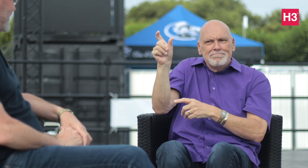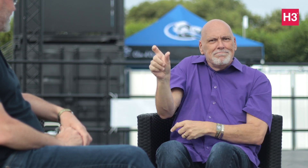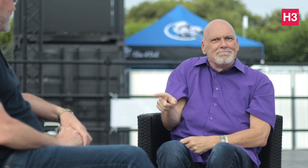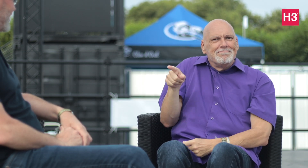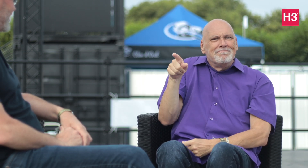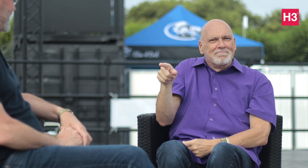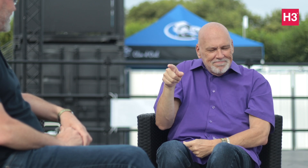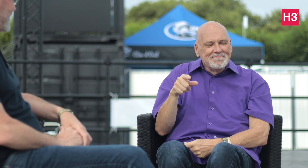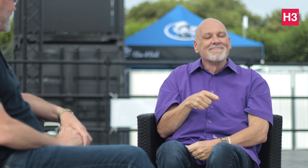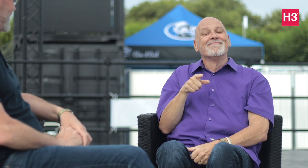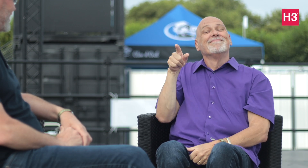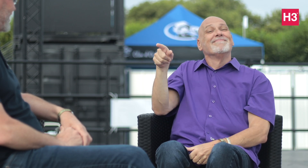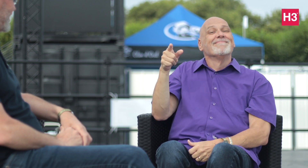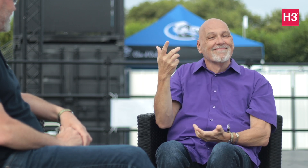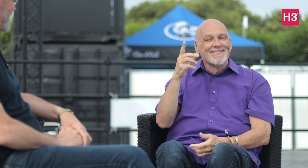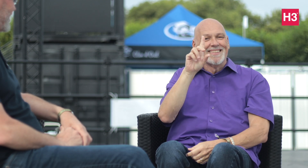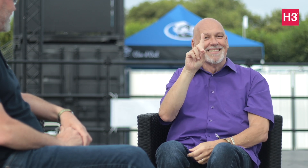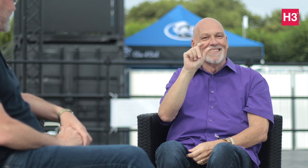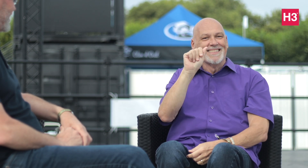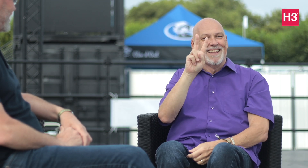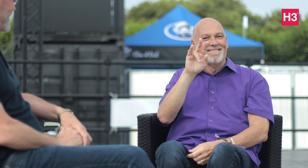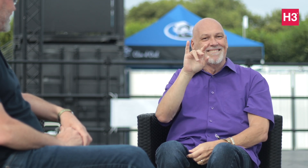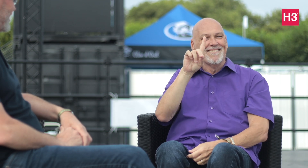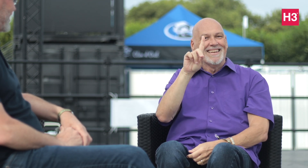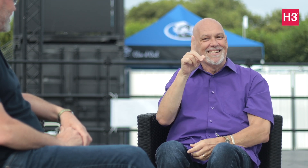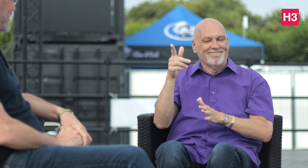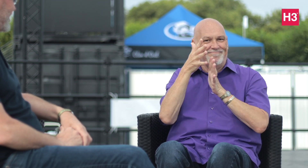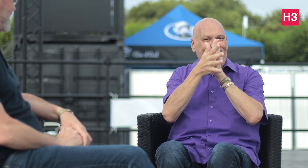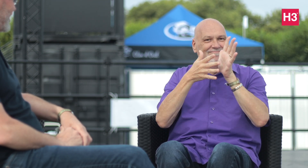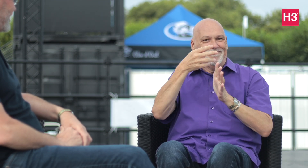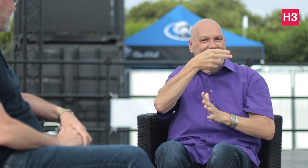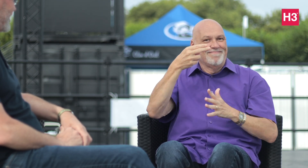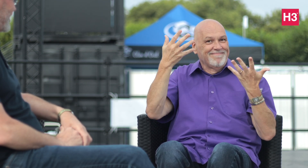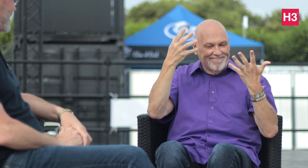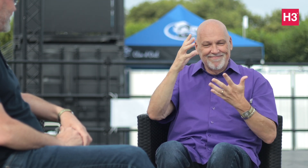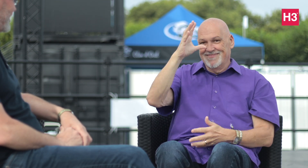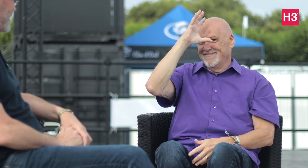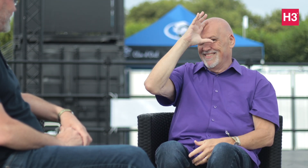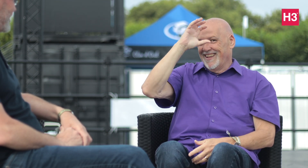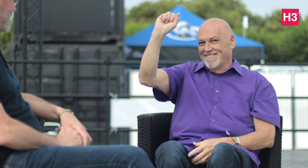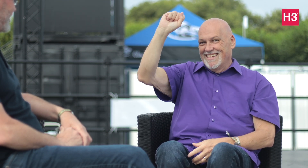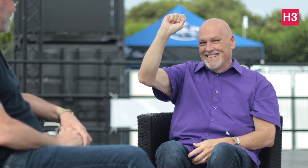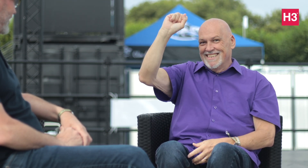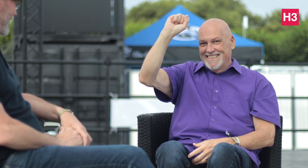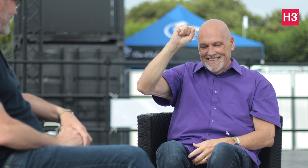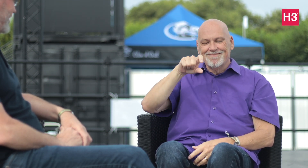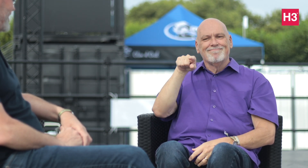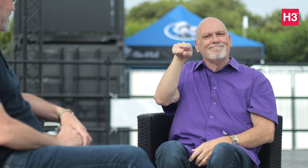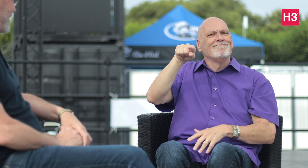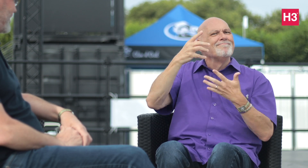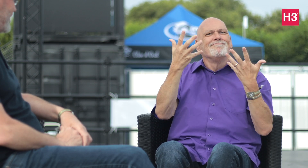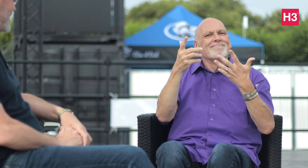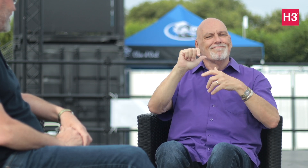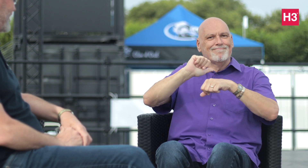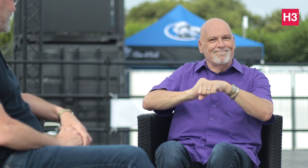Can you guess who it is? His name is David, and this is his name sign.